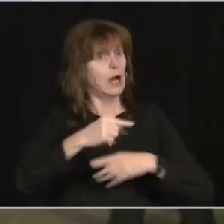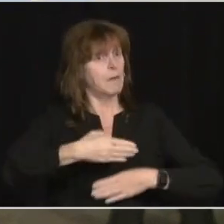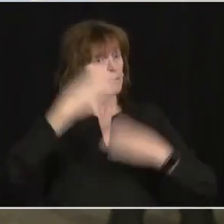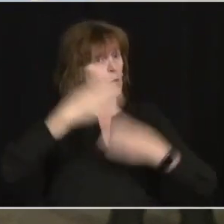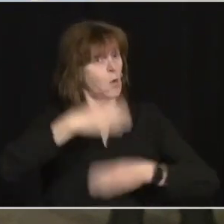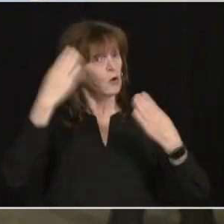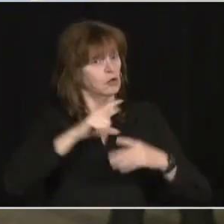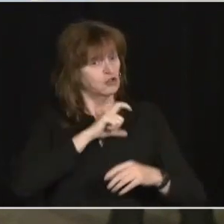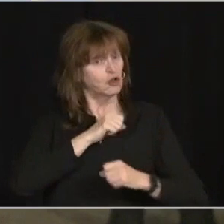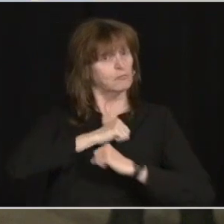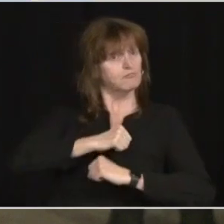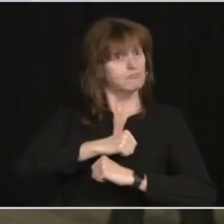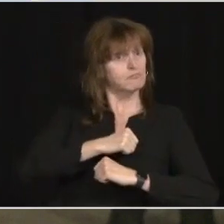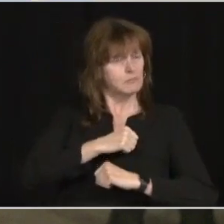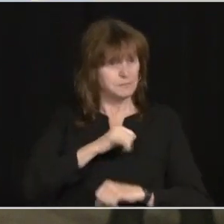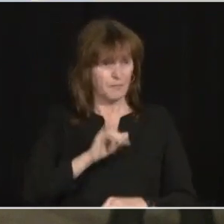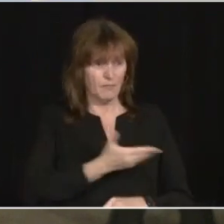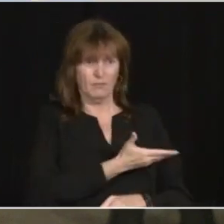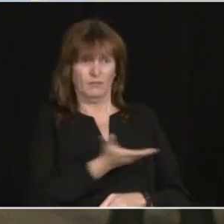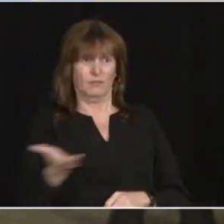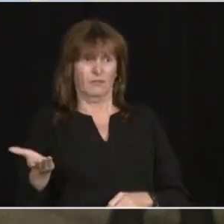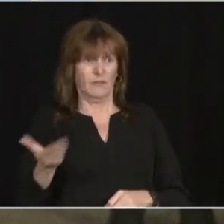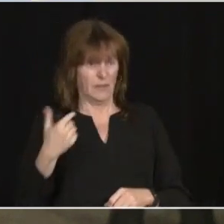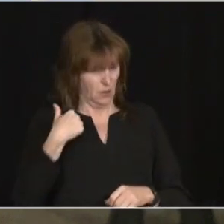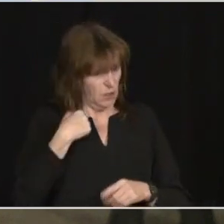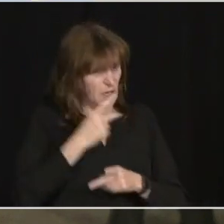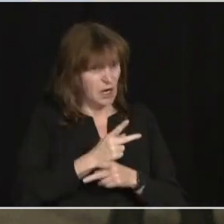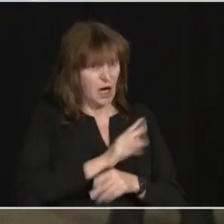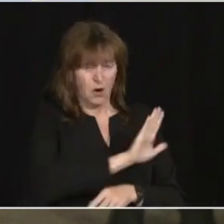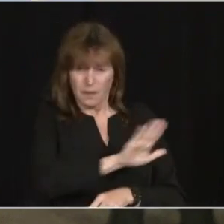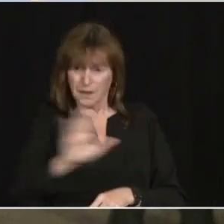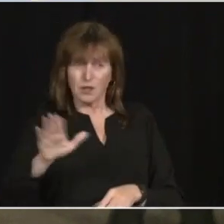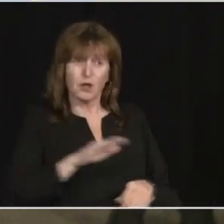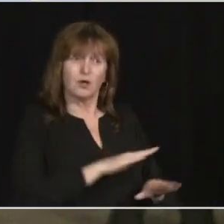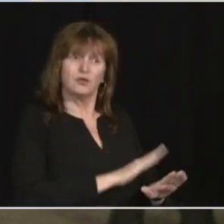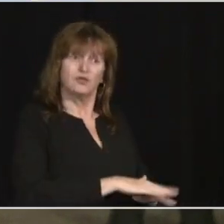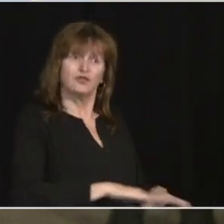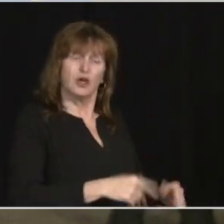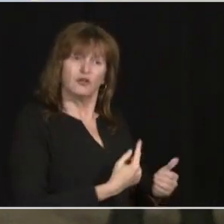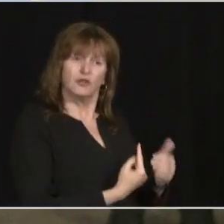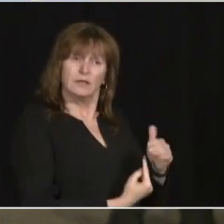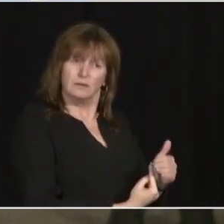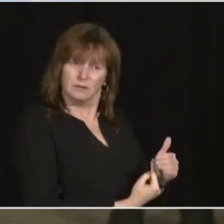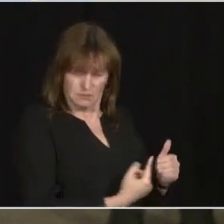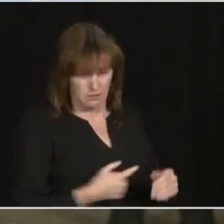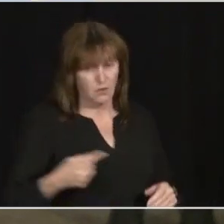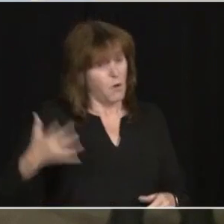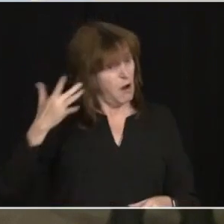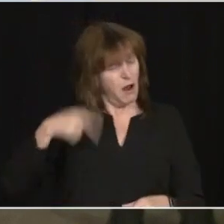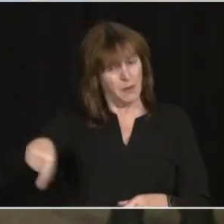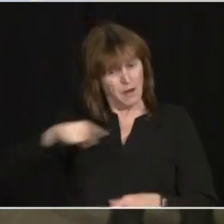look after us is just one small way of recognizing their sacrifice sacrifice. And I want to thank Minister